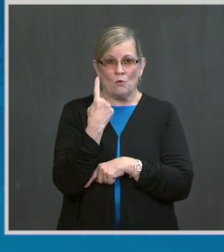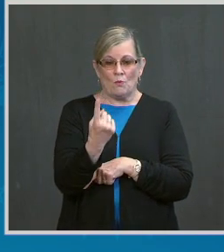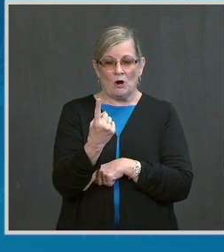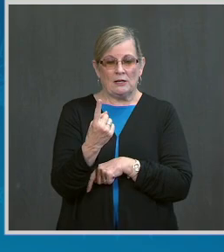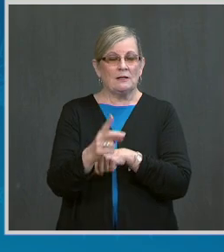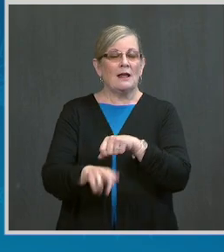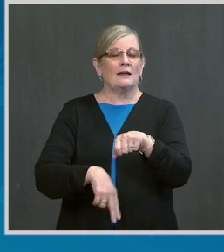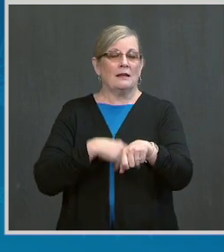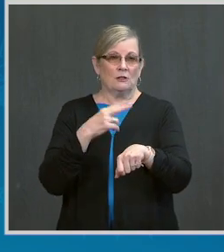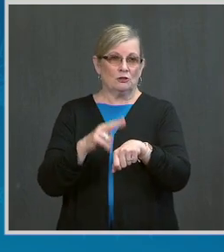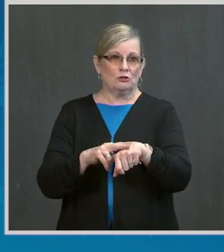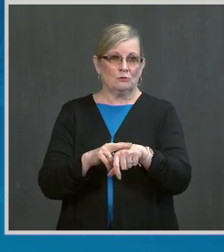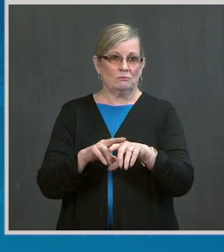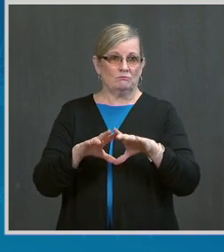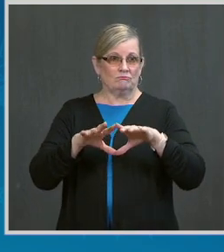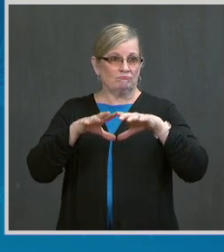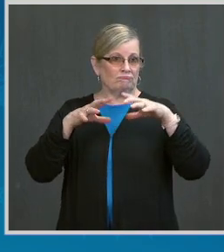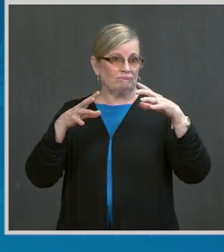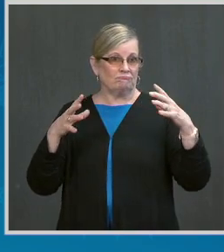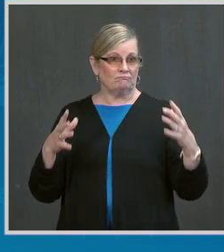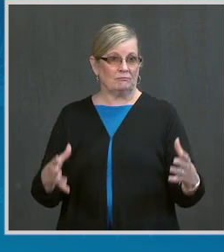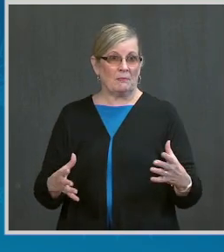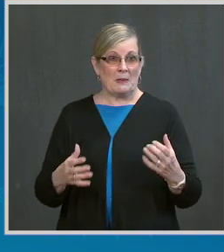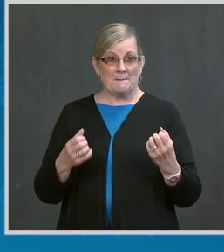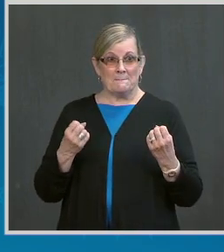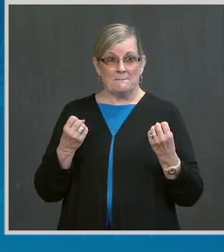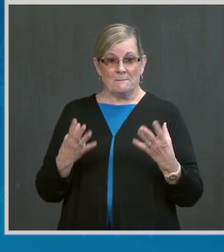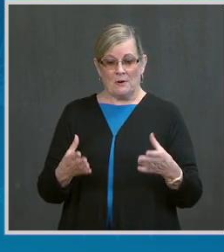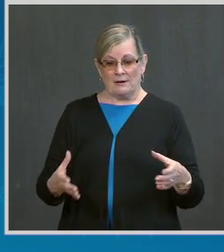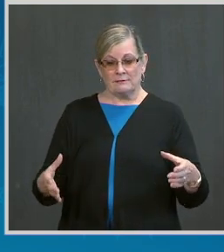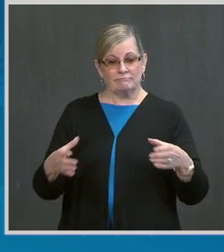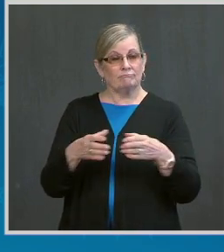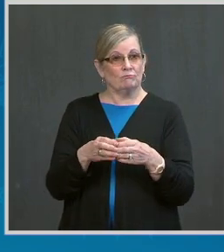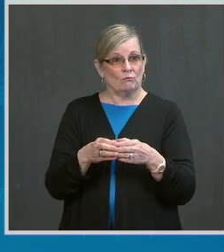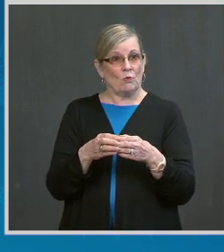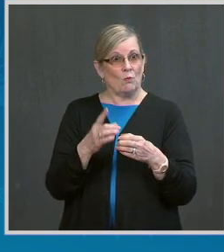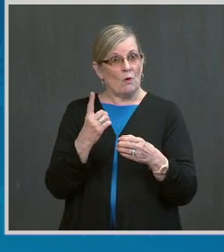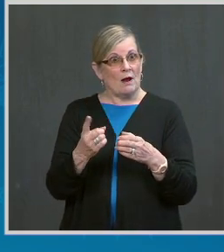how we respect one another and how we see one another.